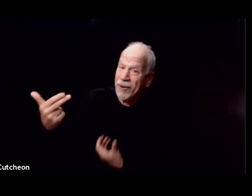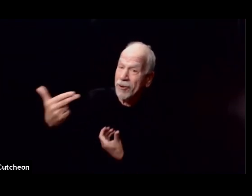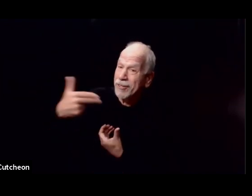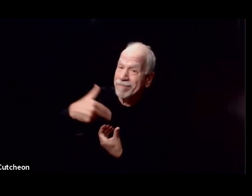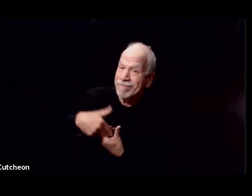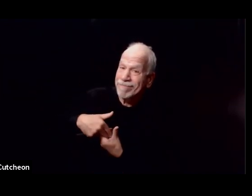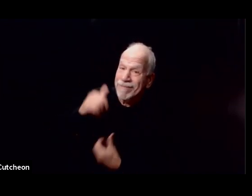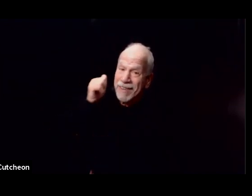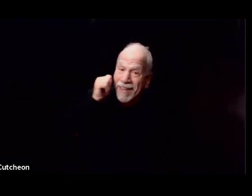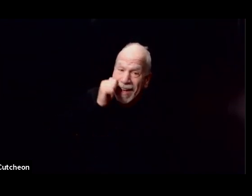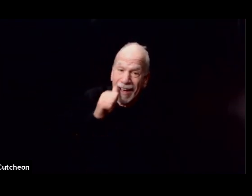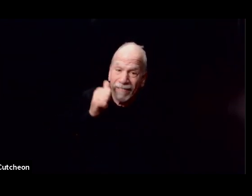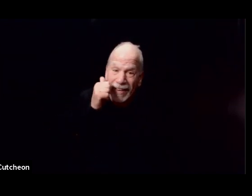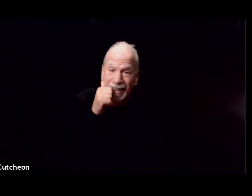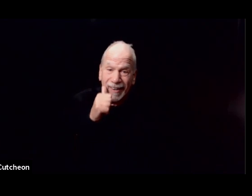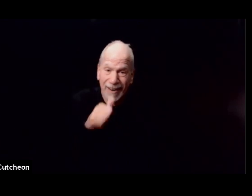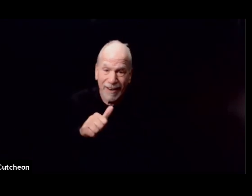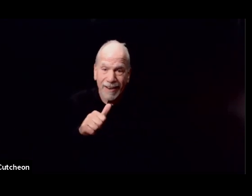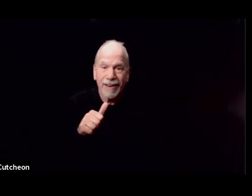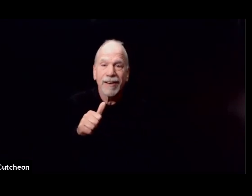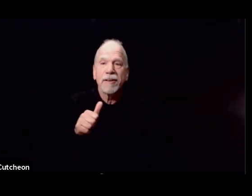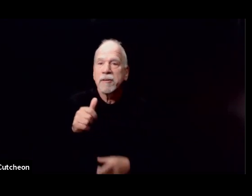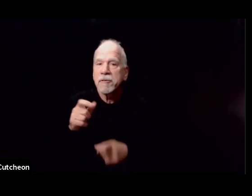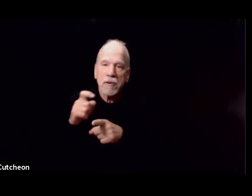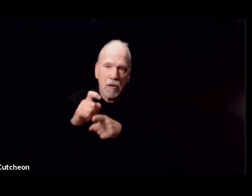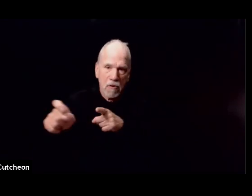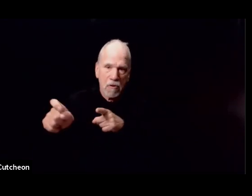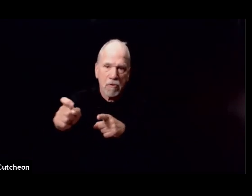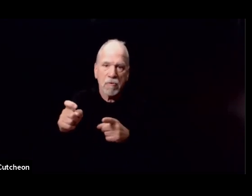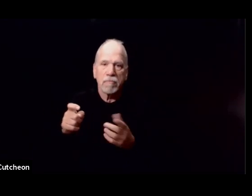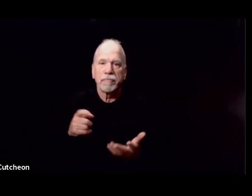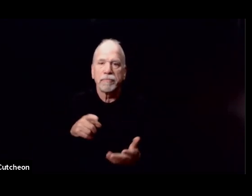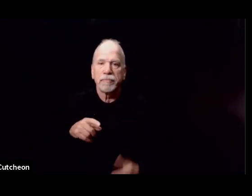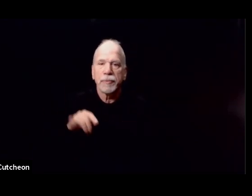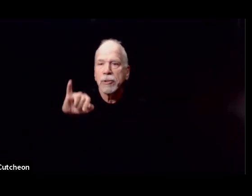call with a situation report from Health Commissioner Jan Malcolm. Following Commissioner Malcolm,